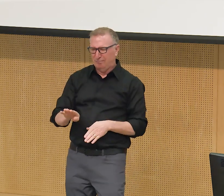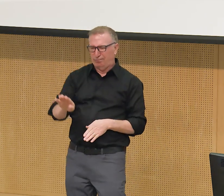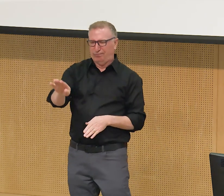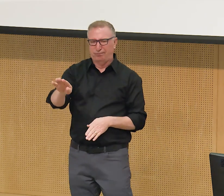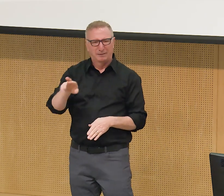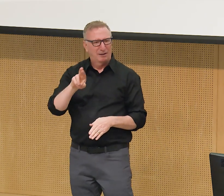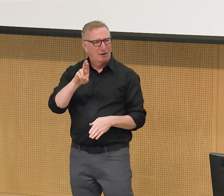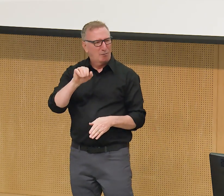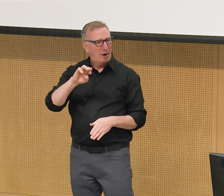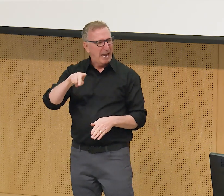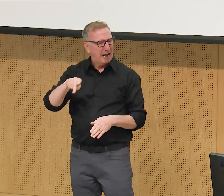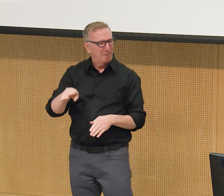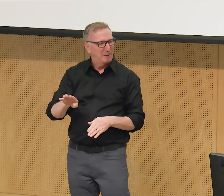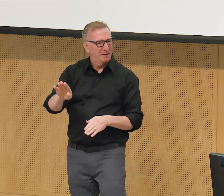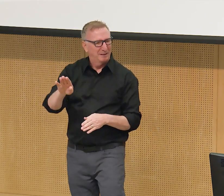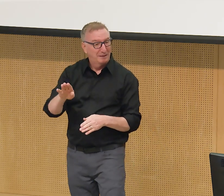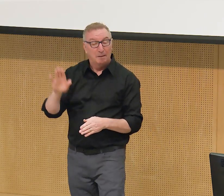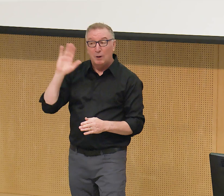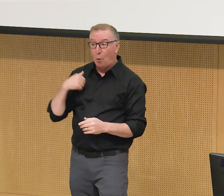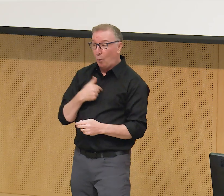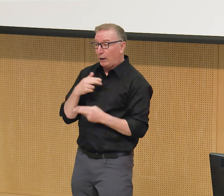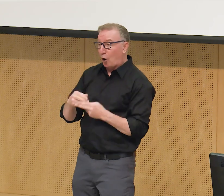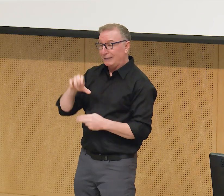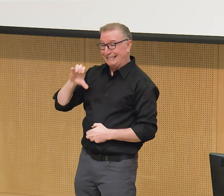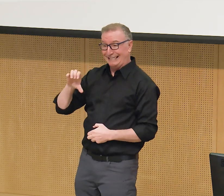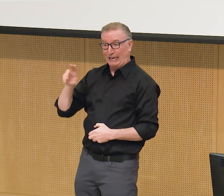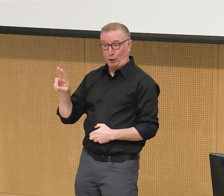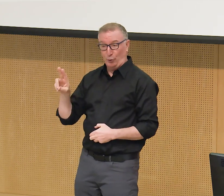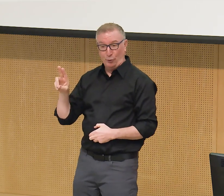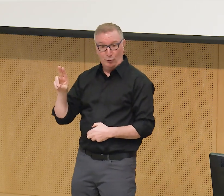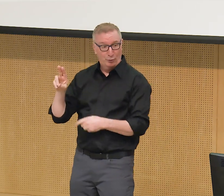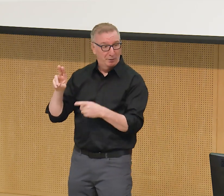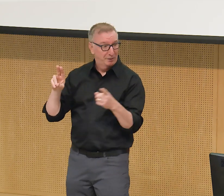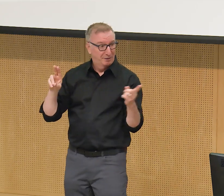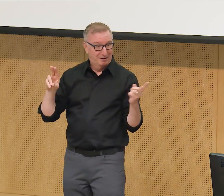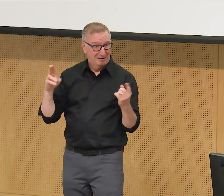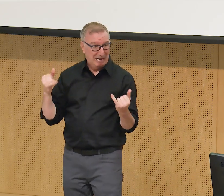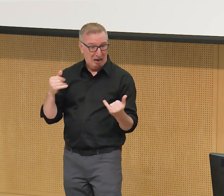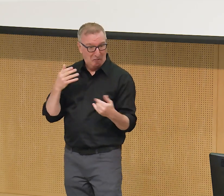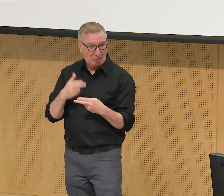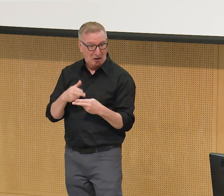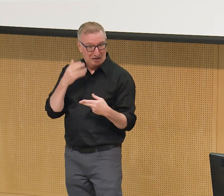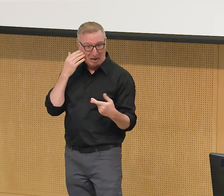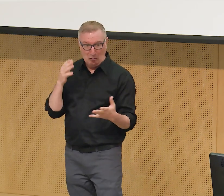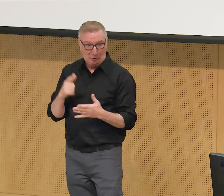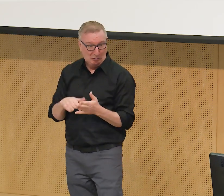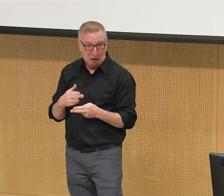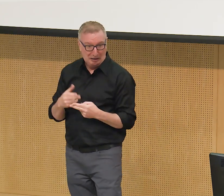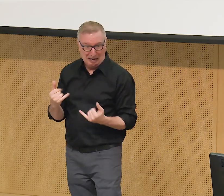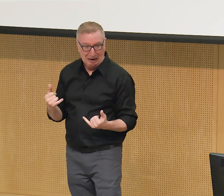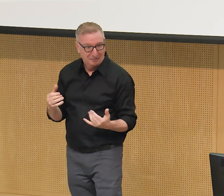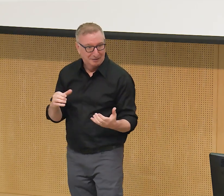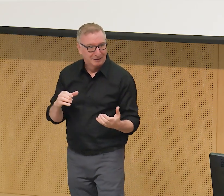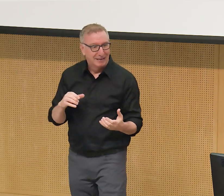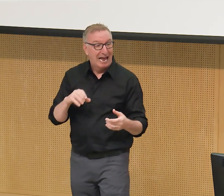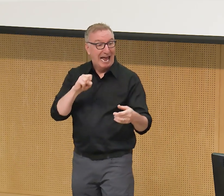There's a ramp leading up to the building. We used to call it the CU. I'm not sure what it's called now.